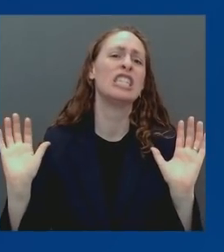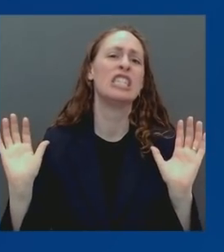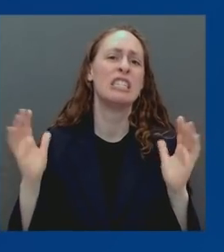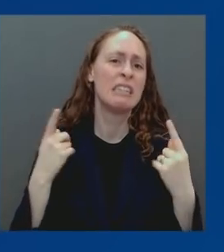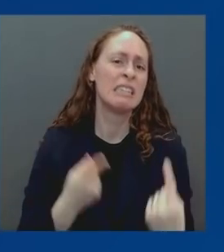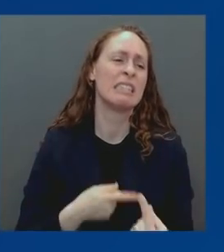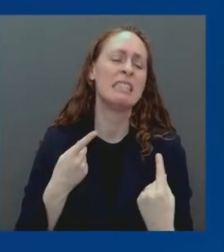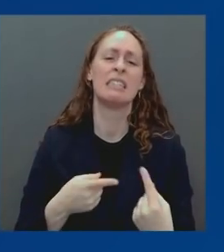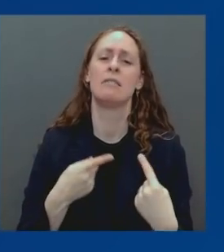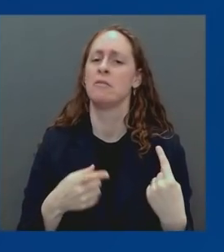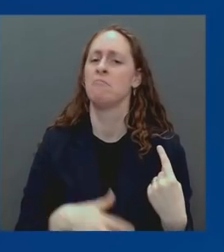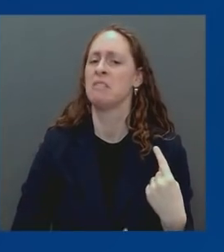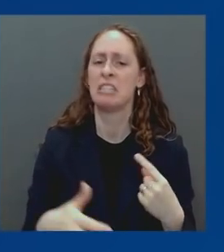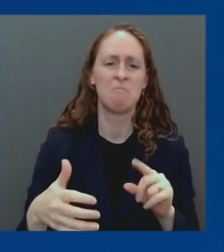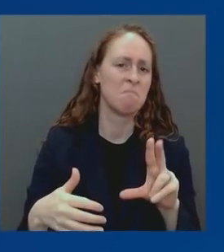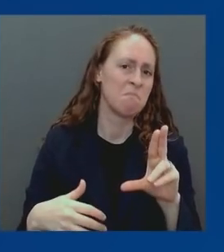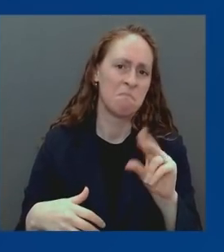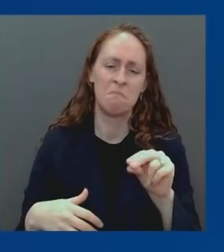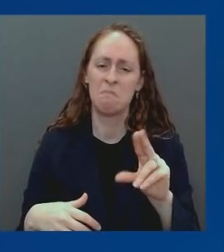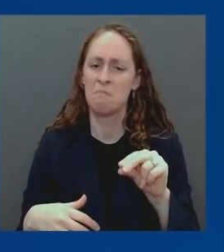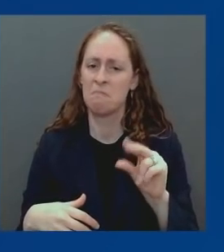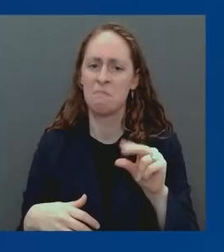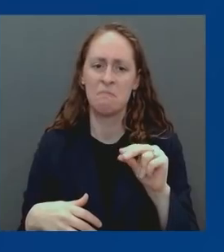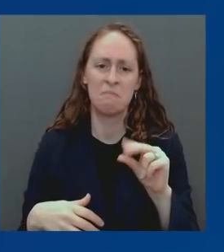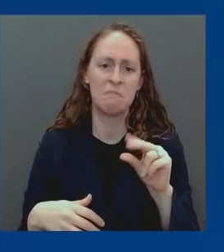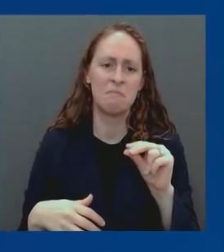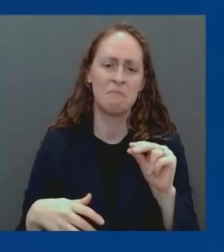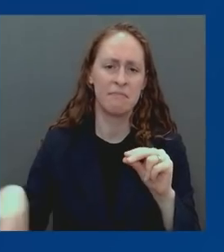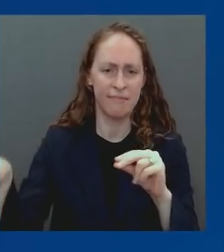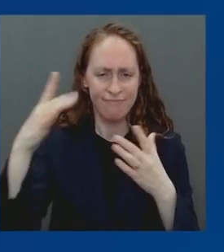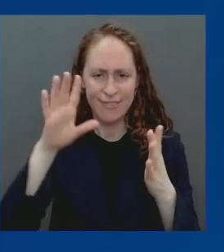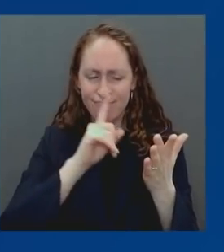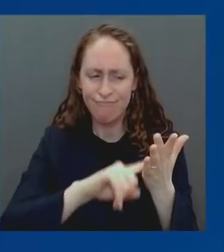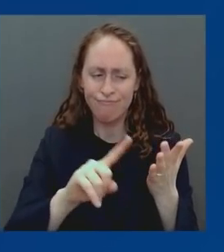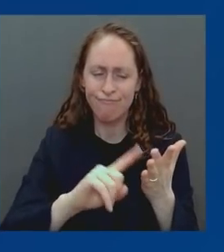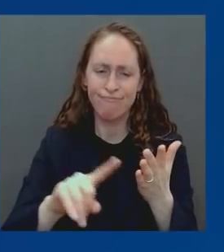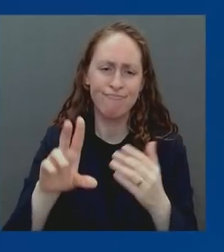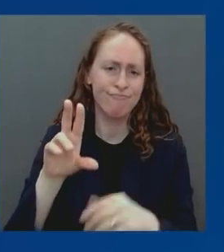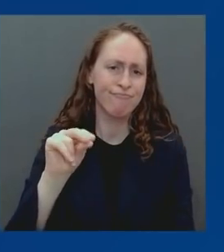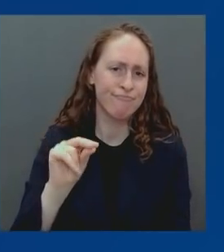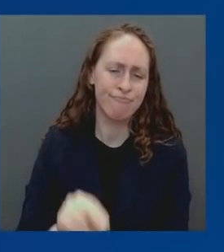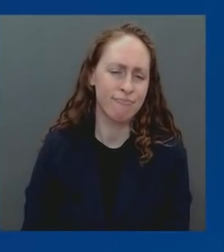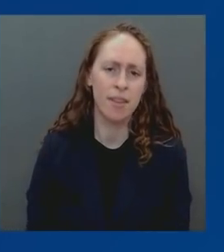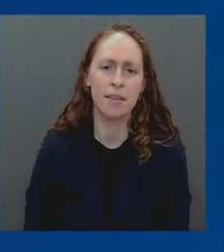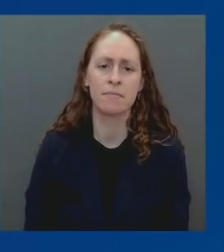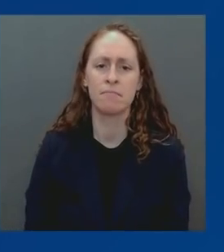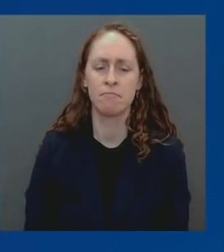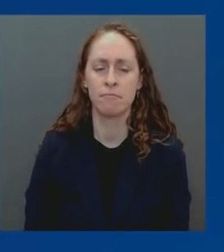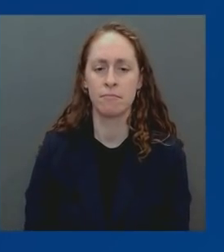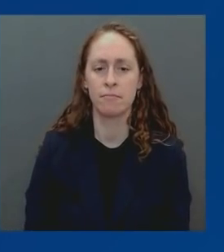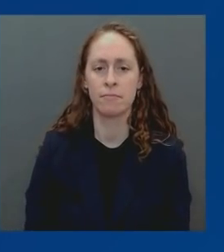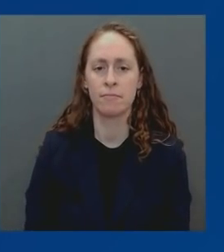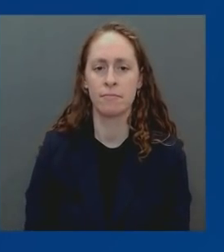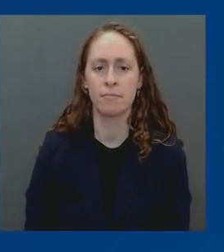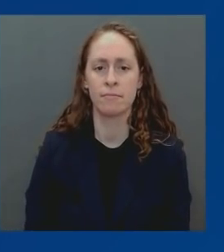serving people of reproductive age emphasize, as shown on this website, that there's no evidence